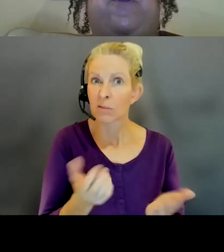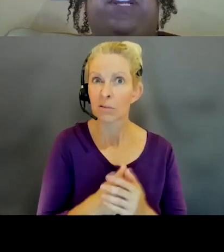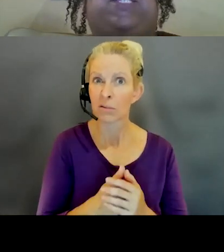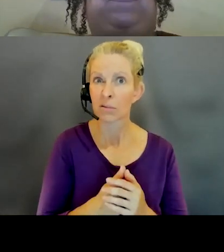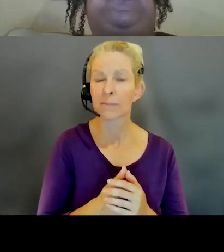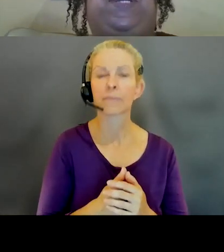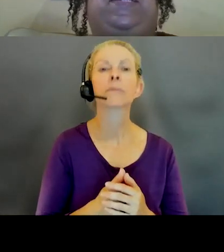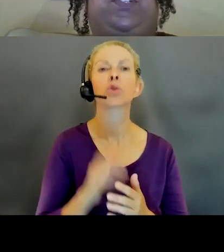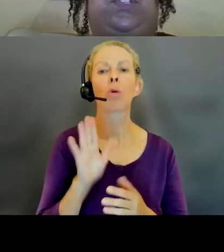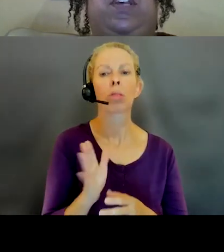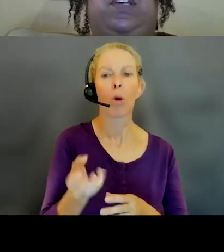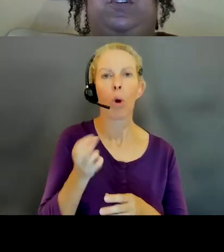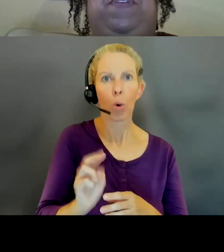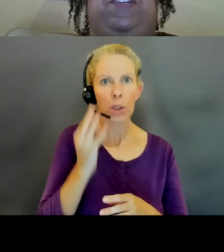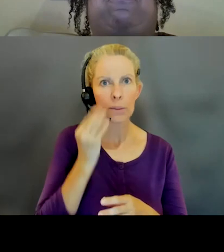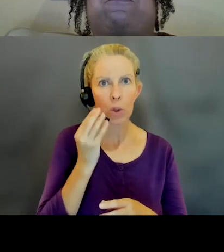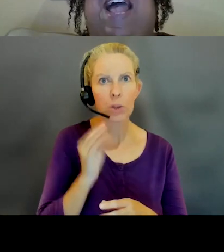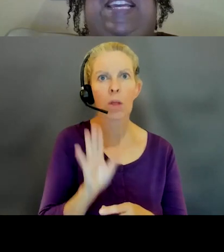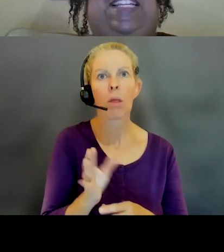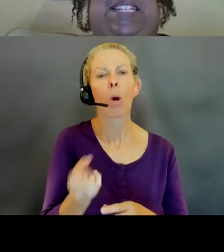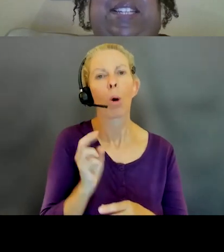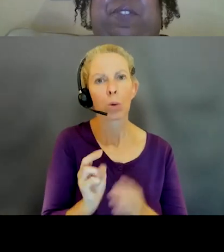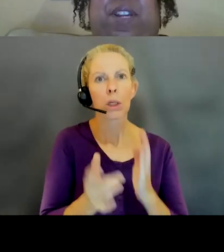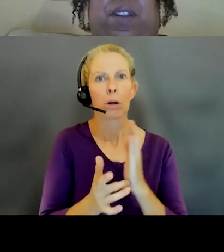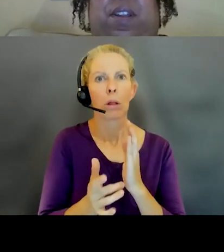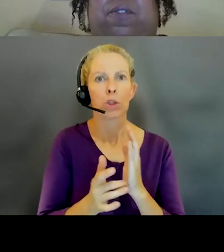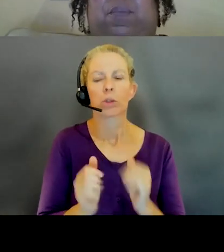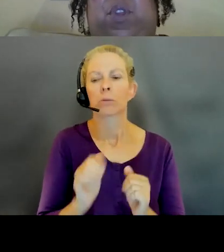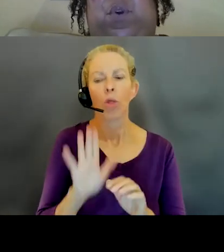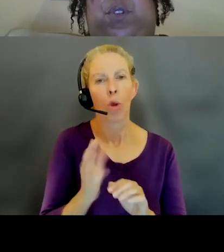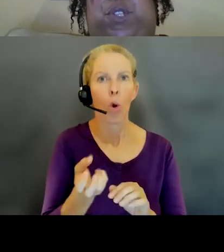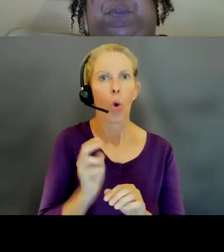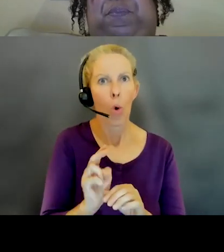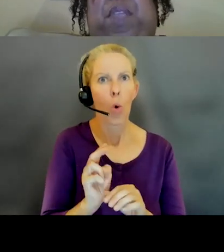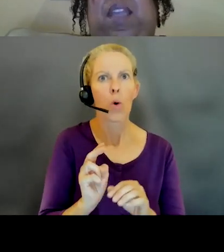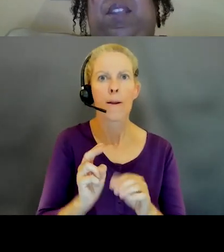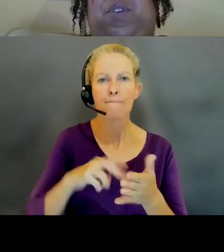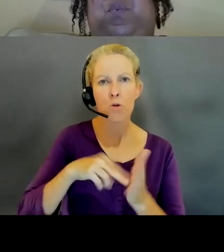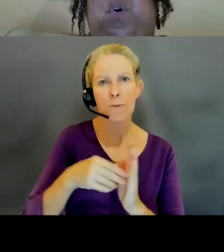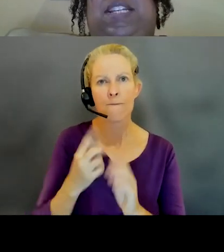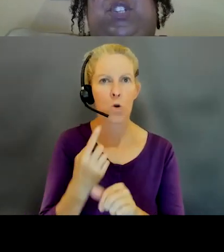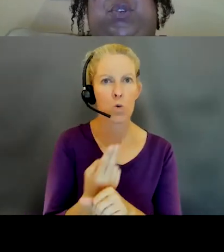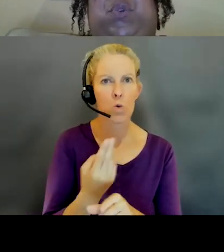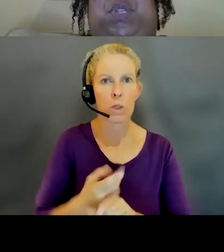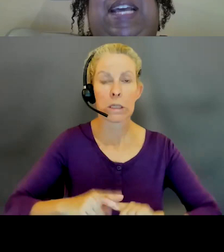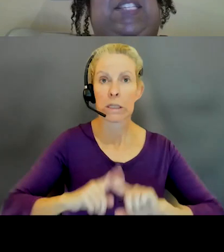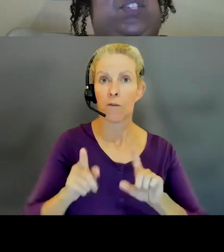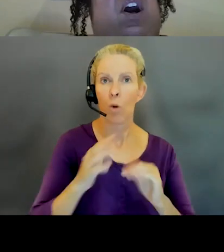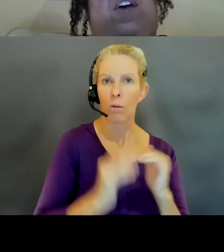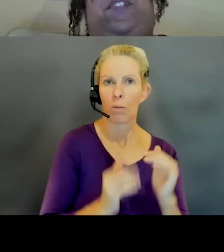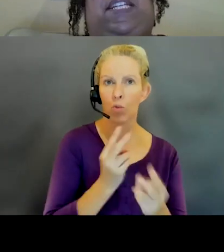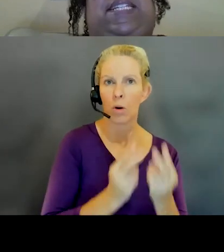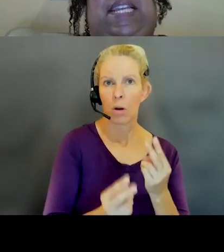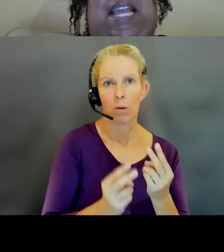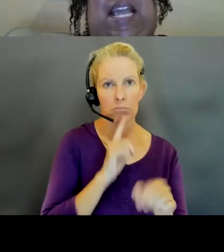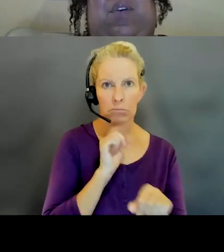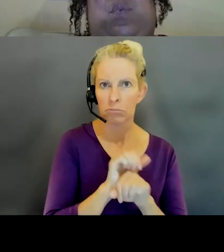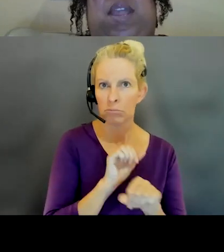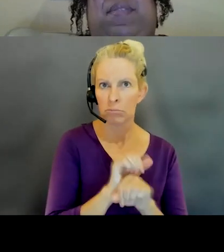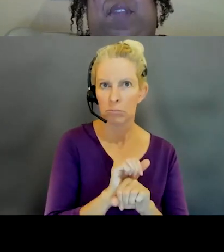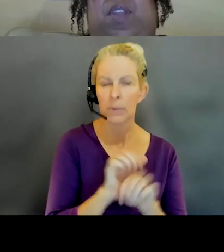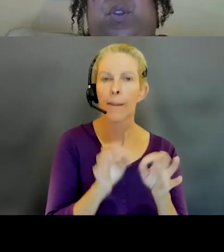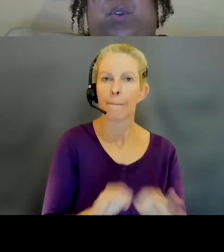their experience, could be radically different from yours. You want to test often with your